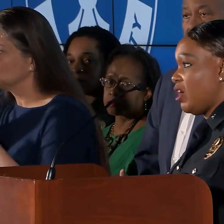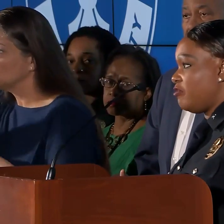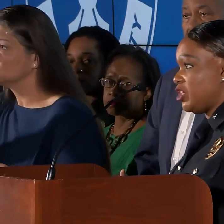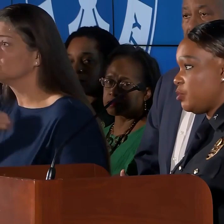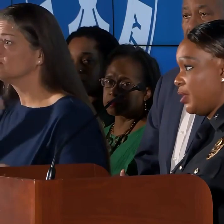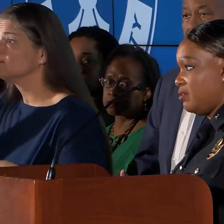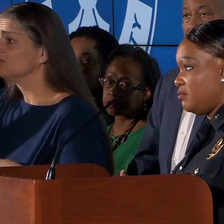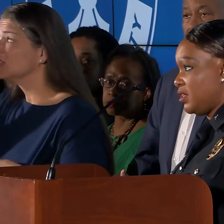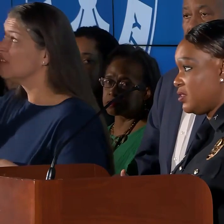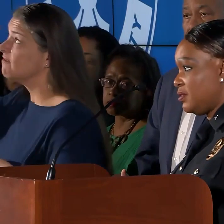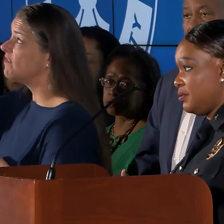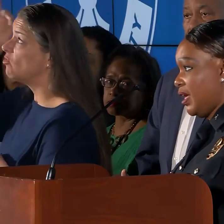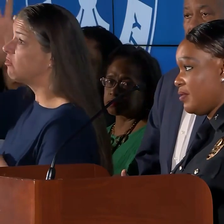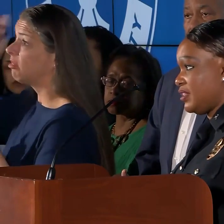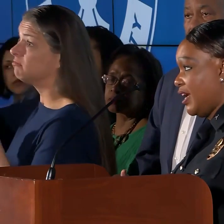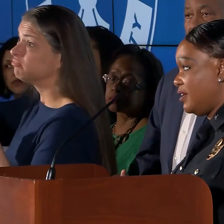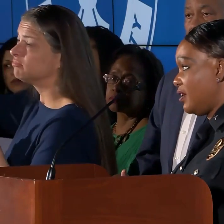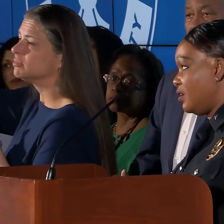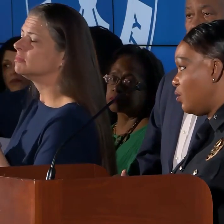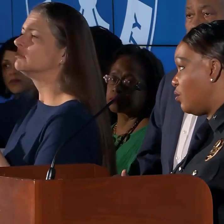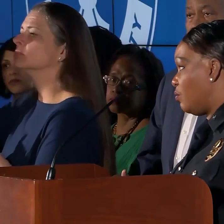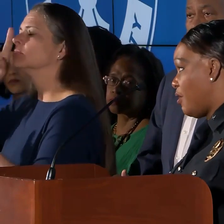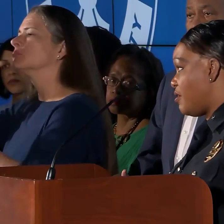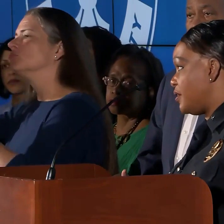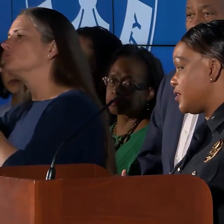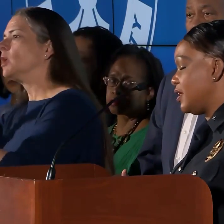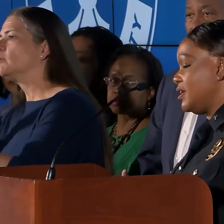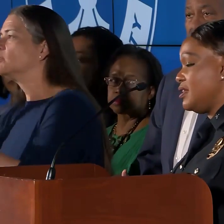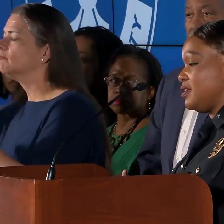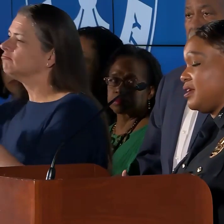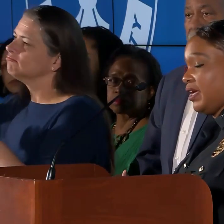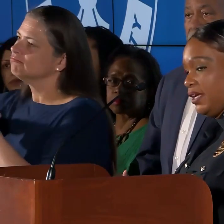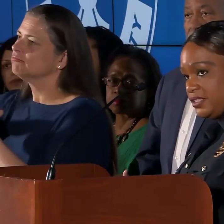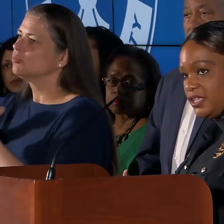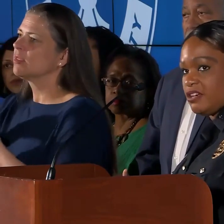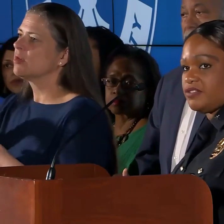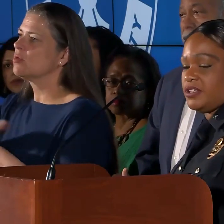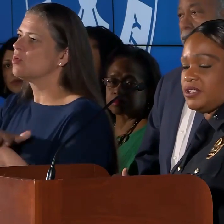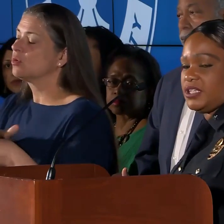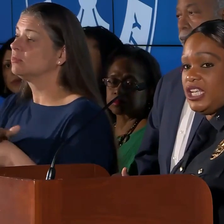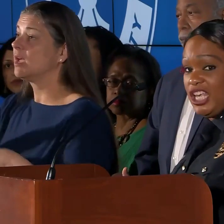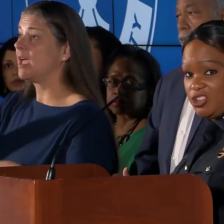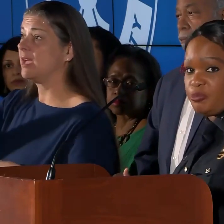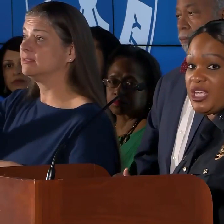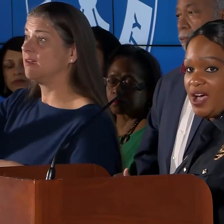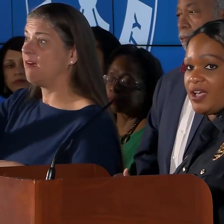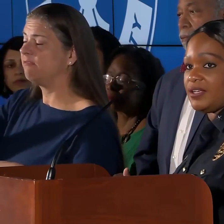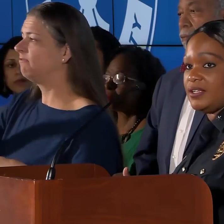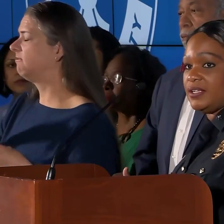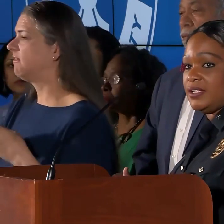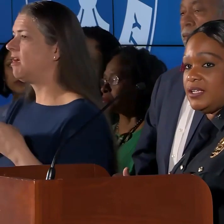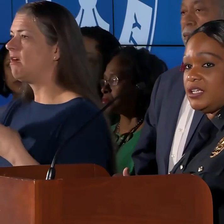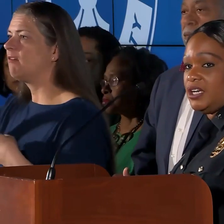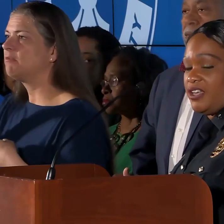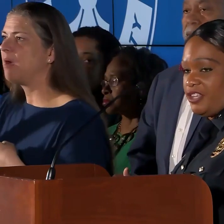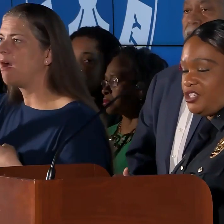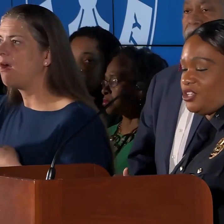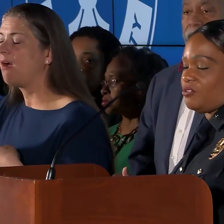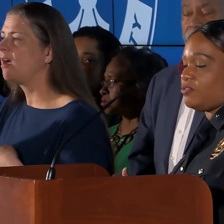have just been just outstanding, our local partners *** T F FBI. I thank you,